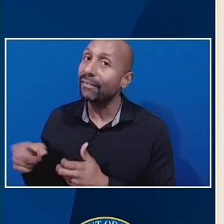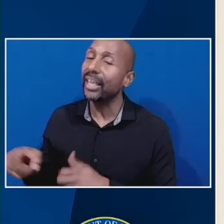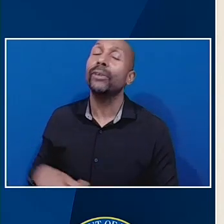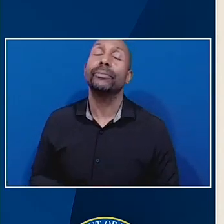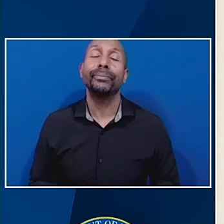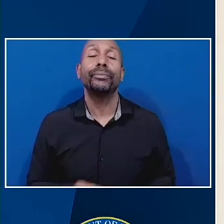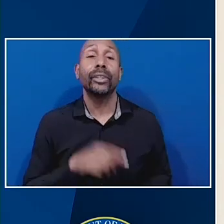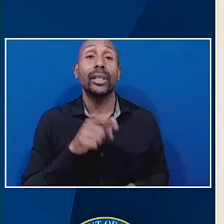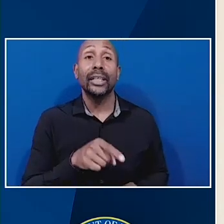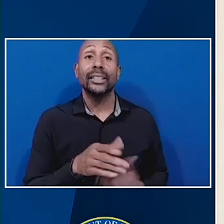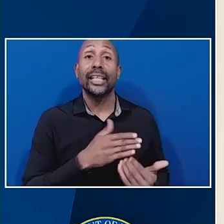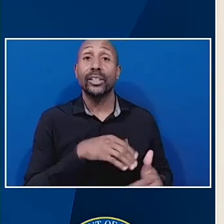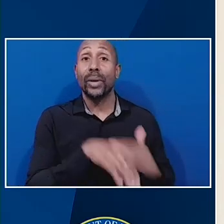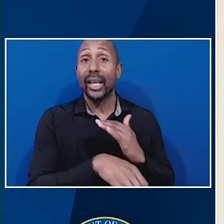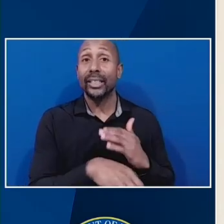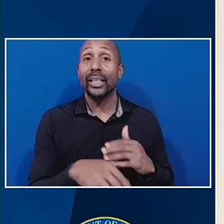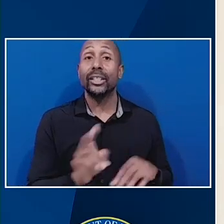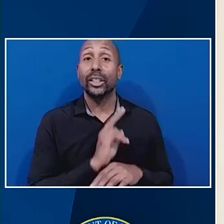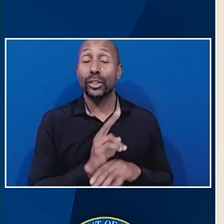inside of my UK learning. Thank you.